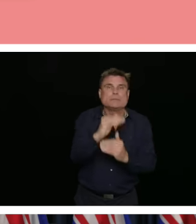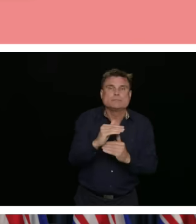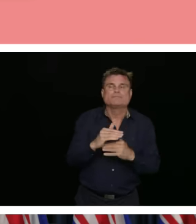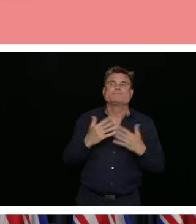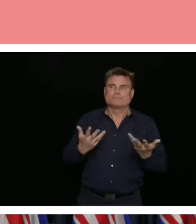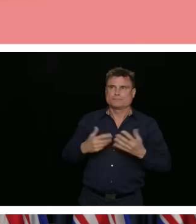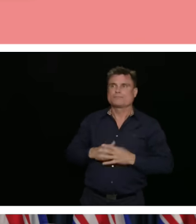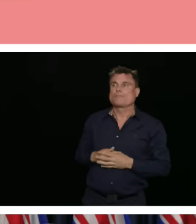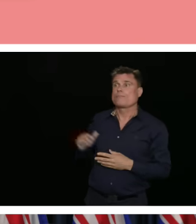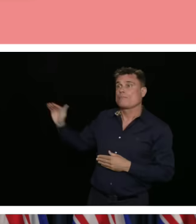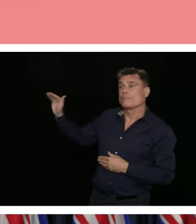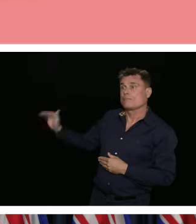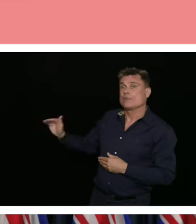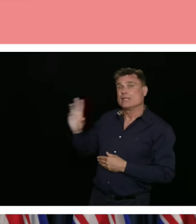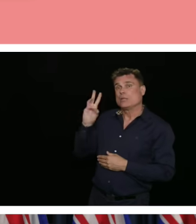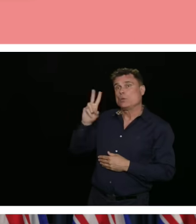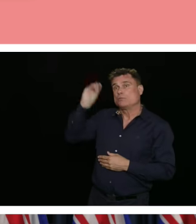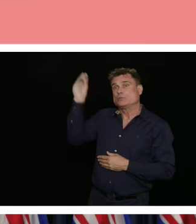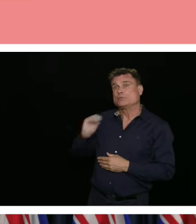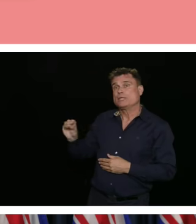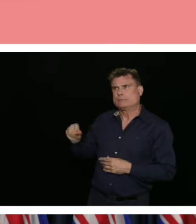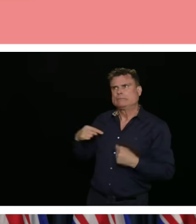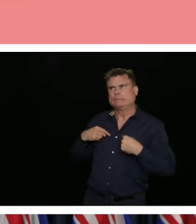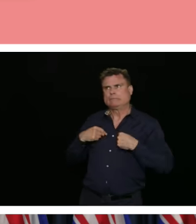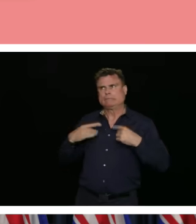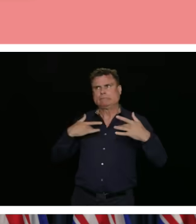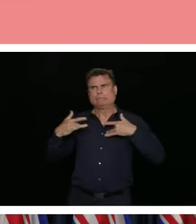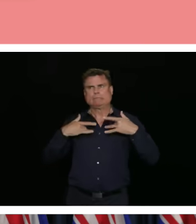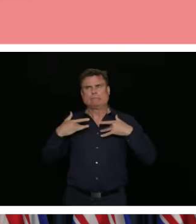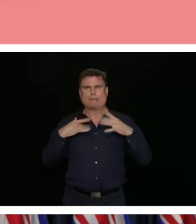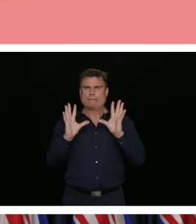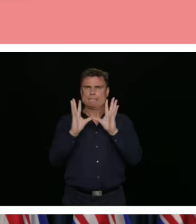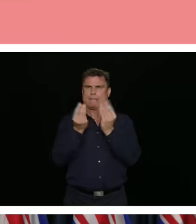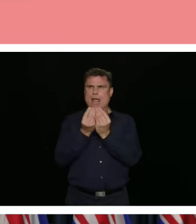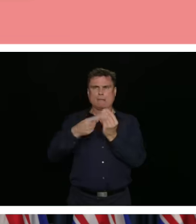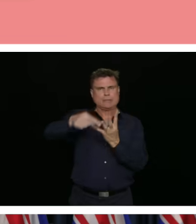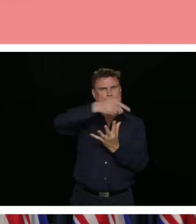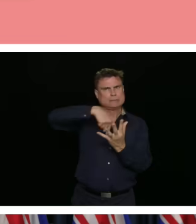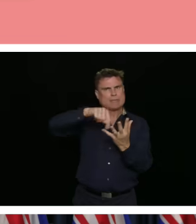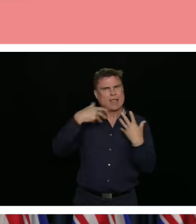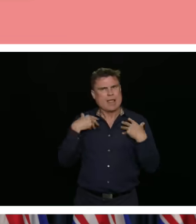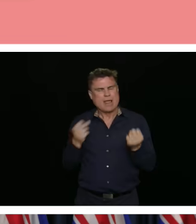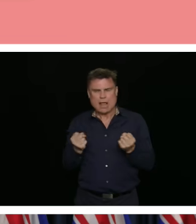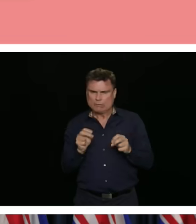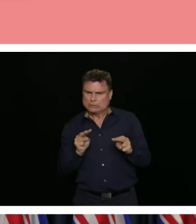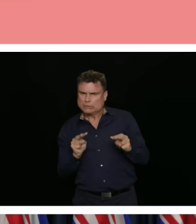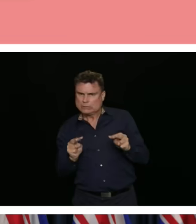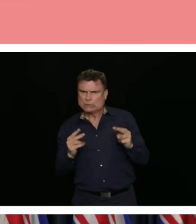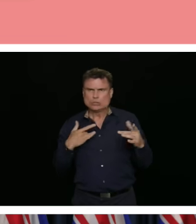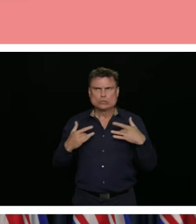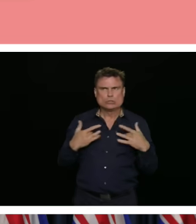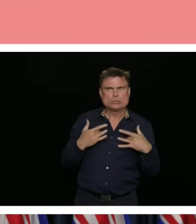get out of this survey that is going to help us in understanding what we need to do to continue